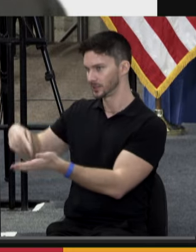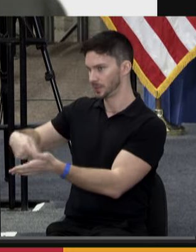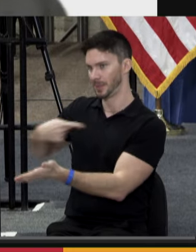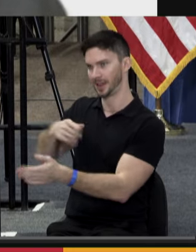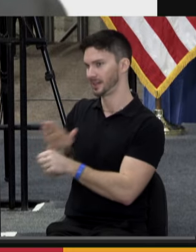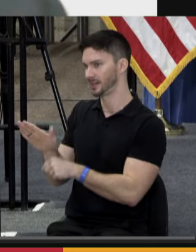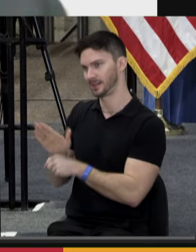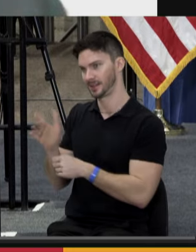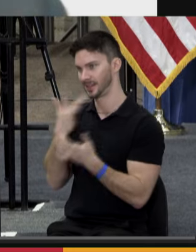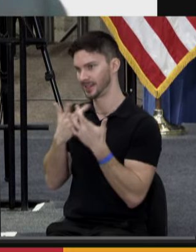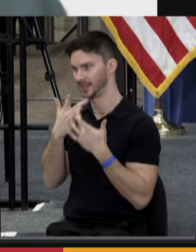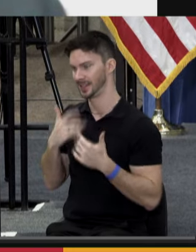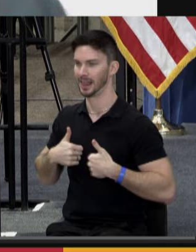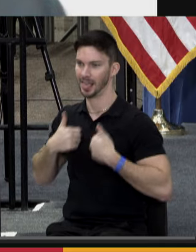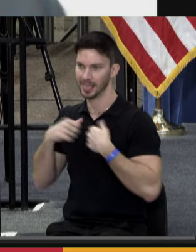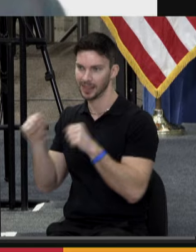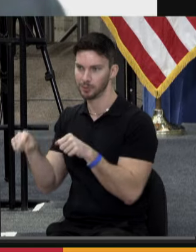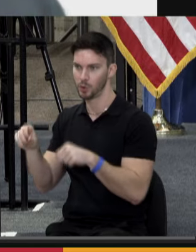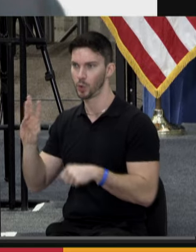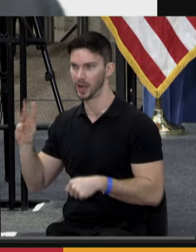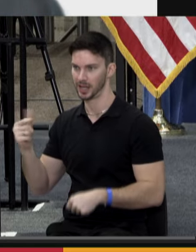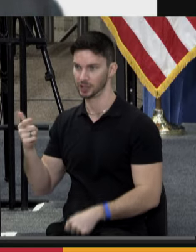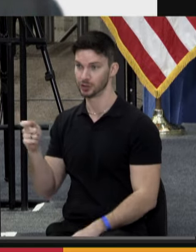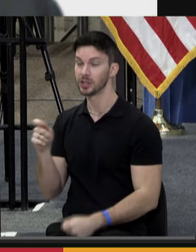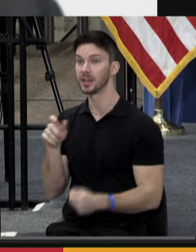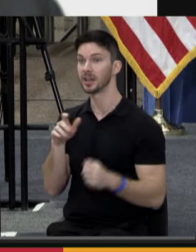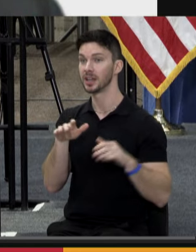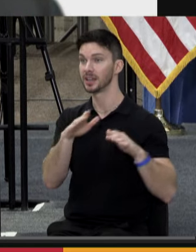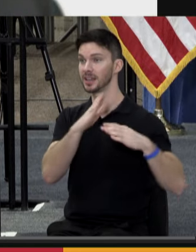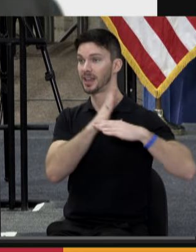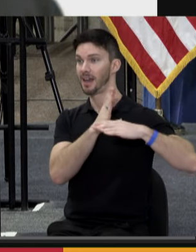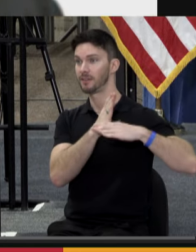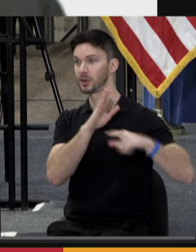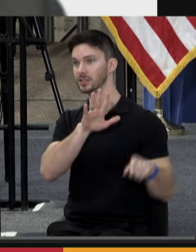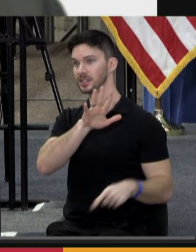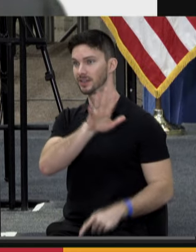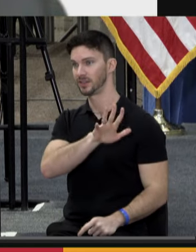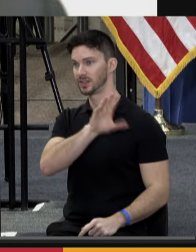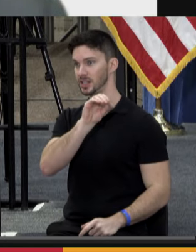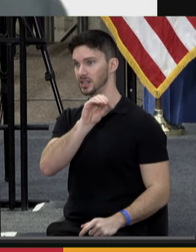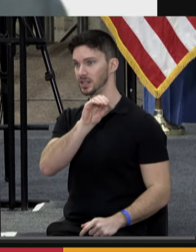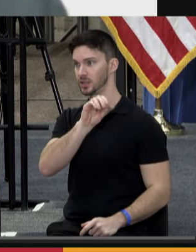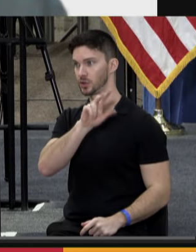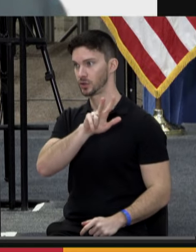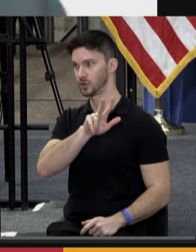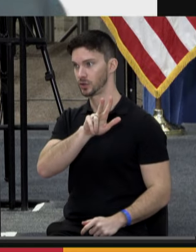The average day paid wage nationally is $15.43 an hour. Many of us work